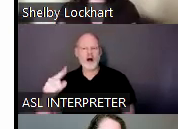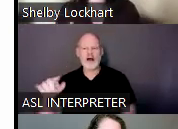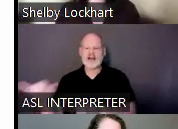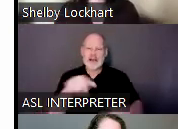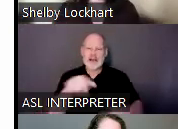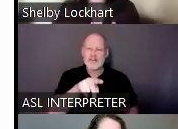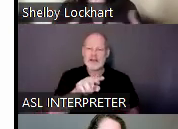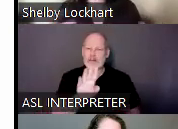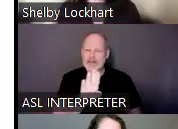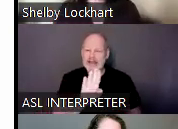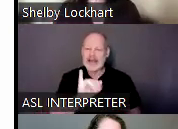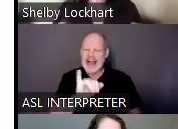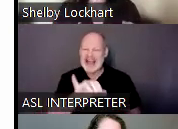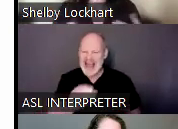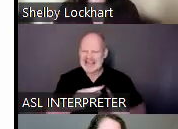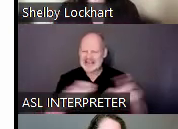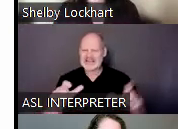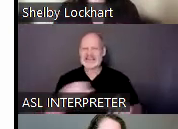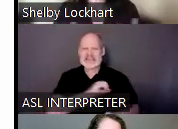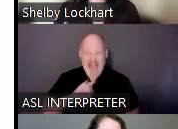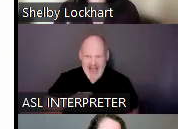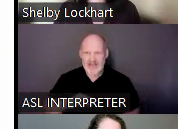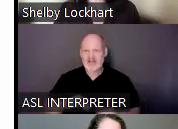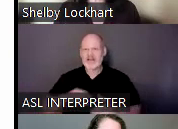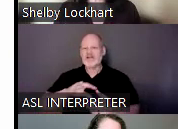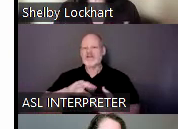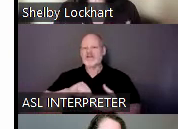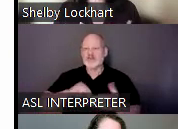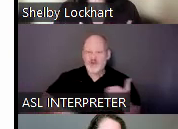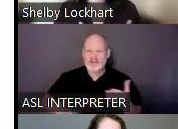things like that - it's all your staff, it's all your students, it's your whole community, it is a